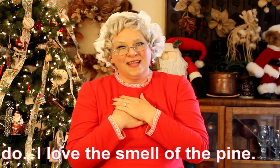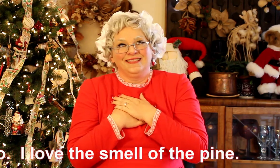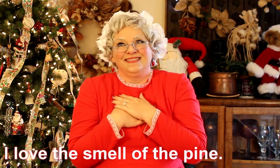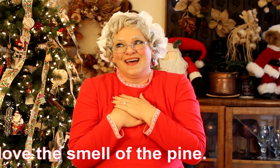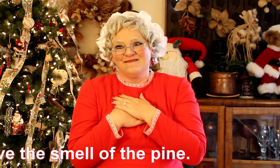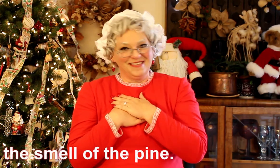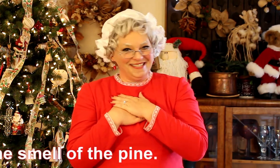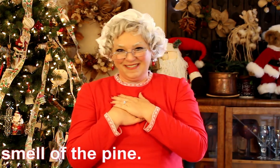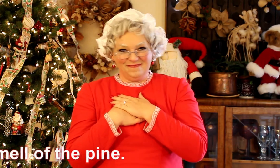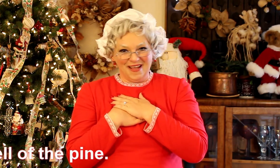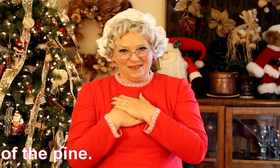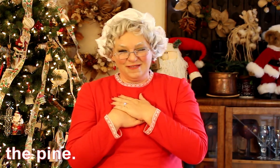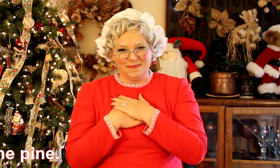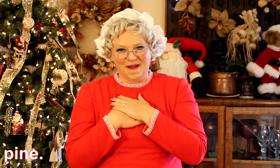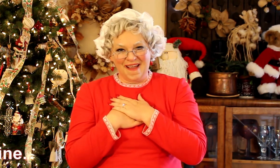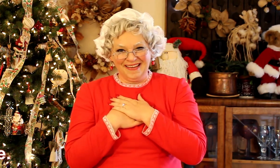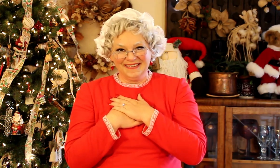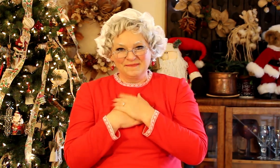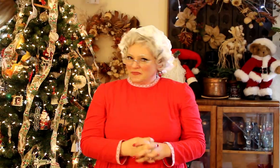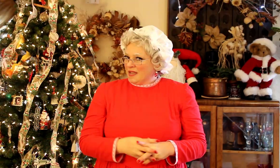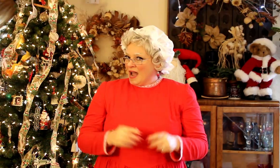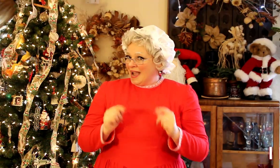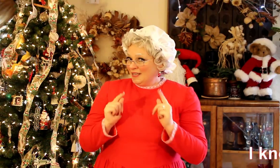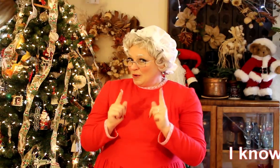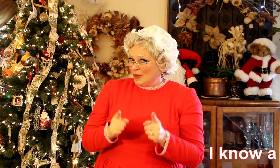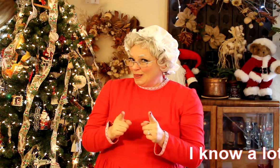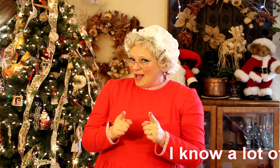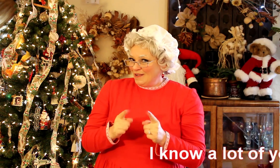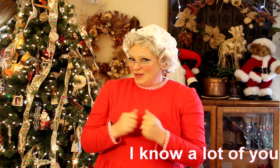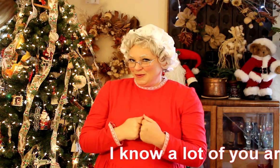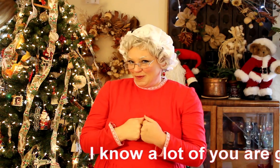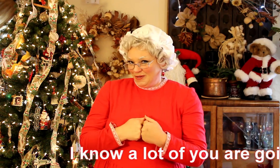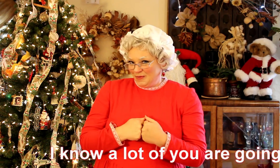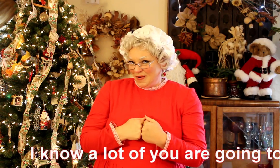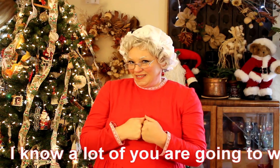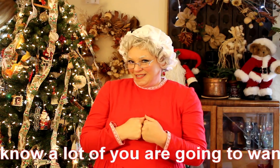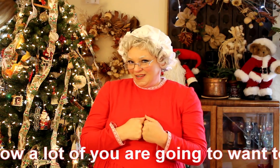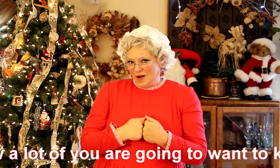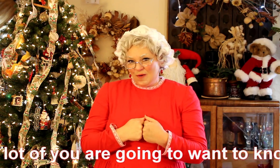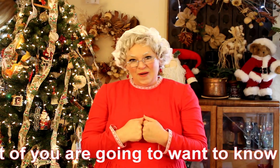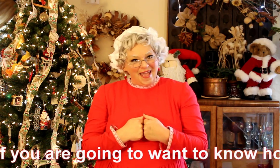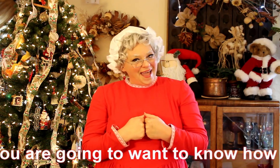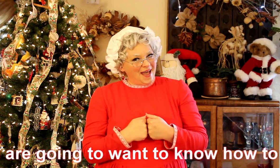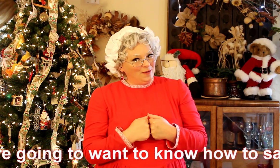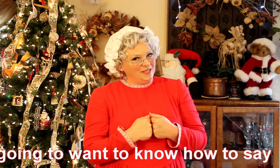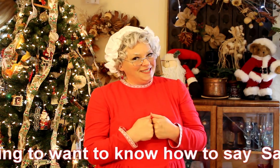I love the smell of the pine. I know a lot of you are going to want to know how to say